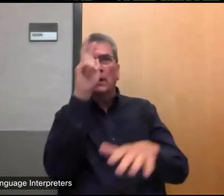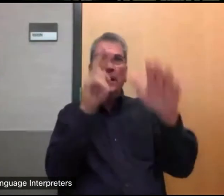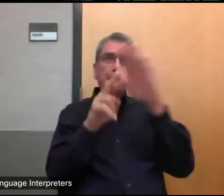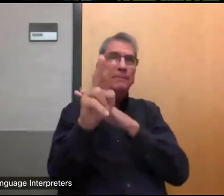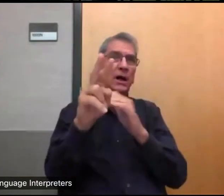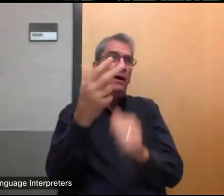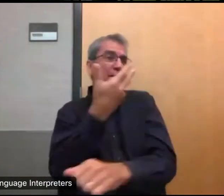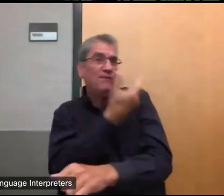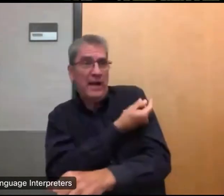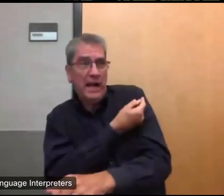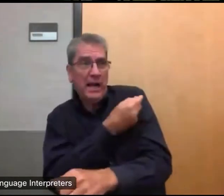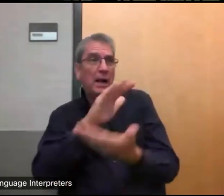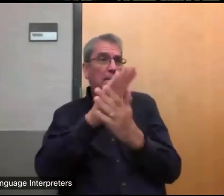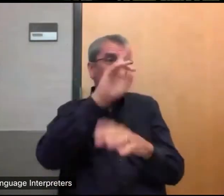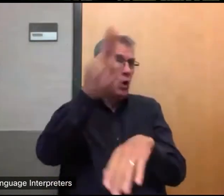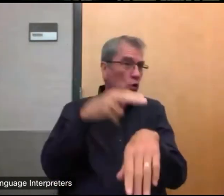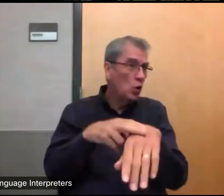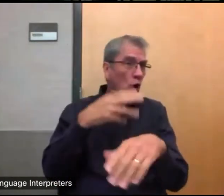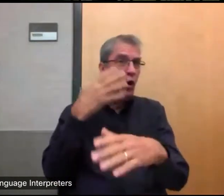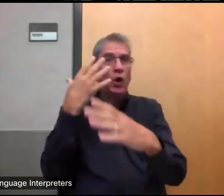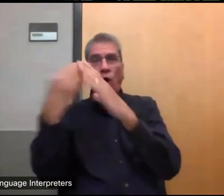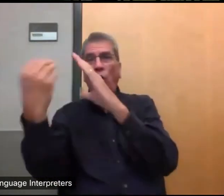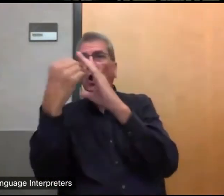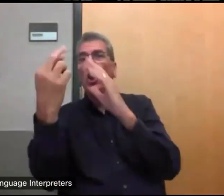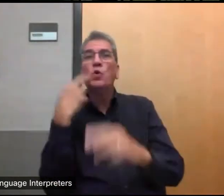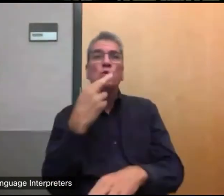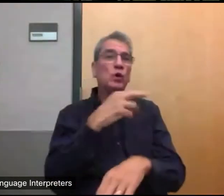we get back to normal, we go back to restaurants. People go back to church and all of that.